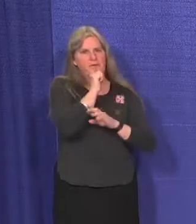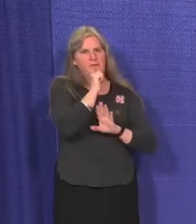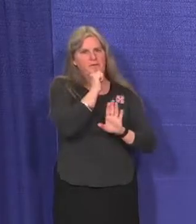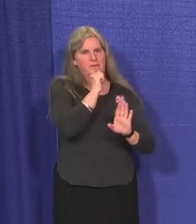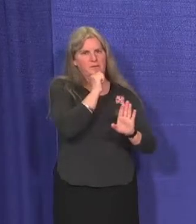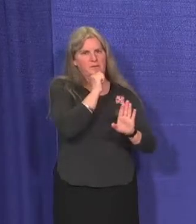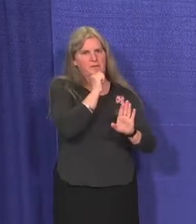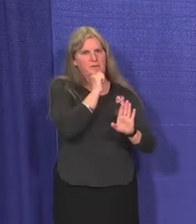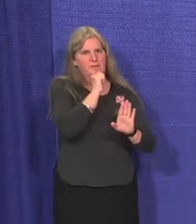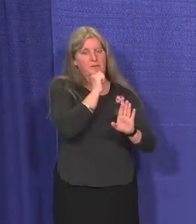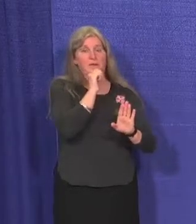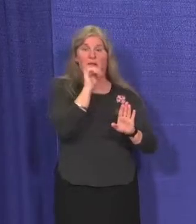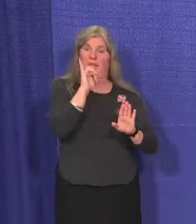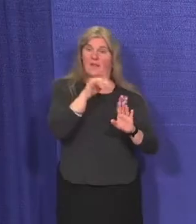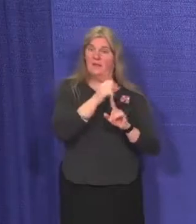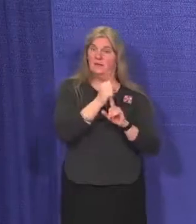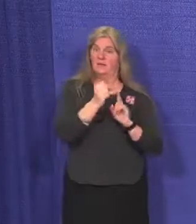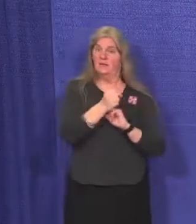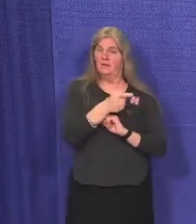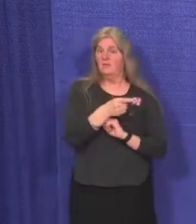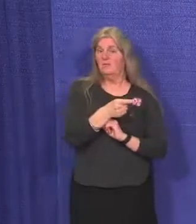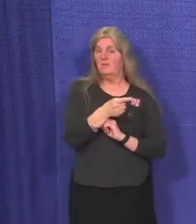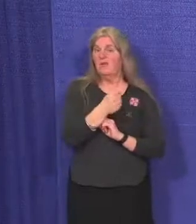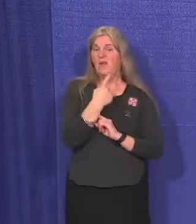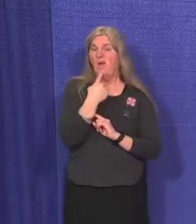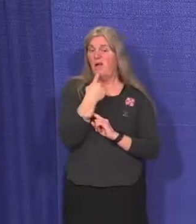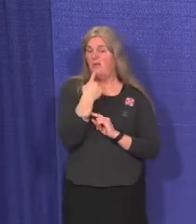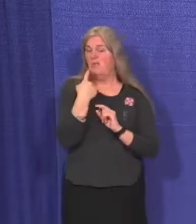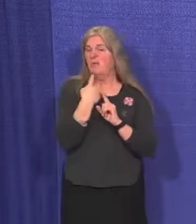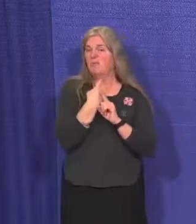for respect and consultation